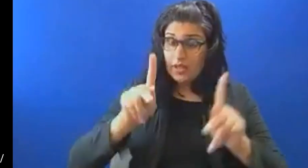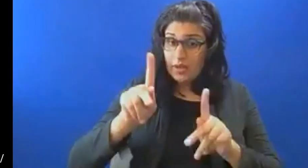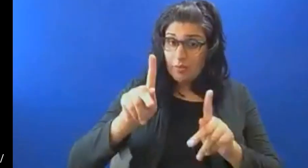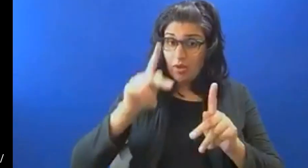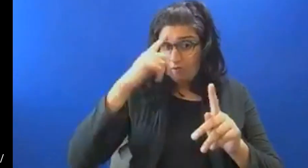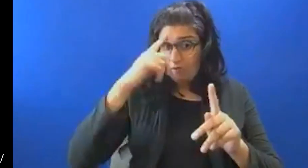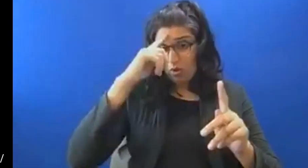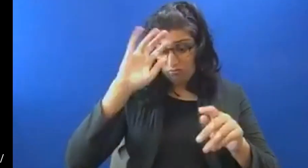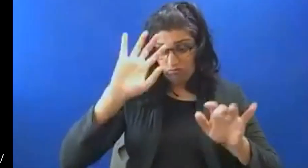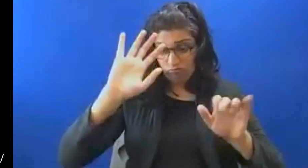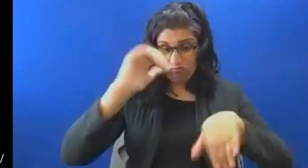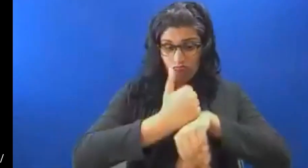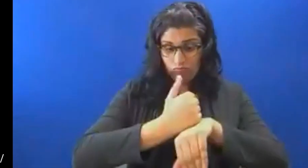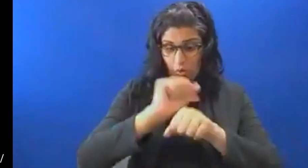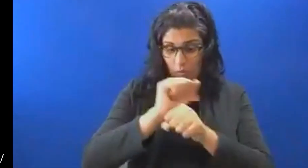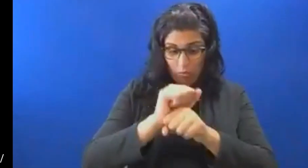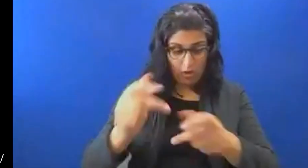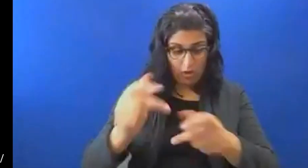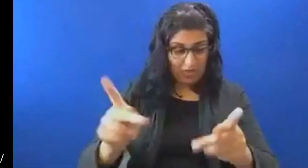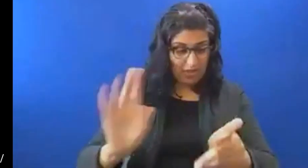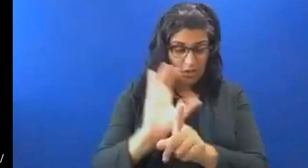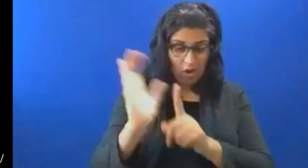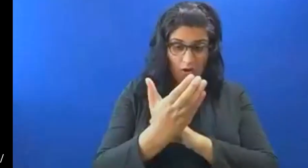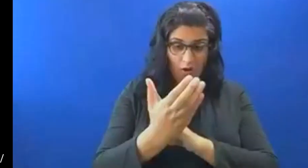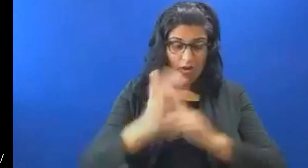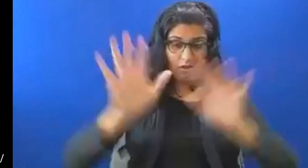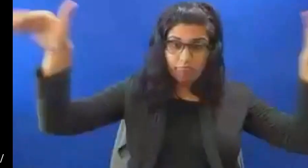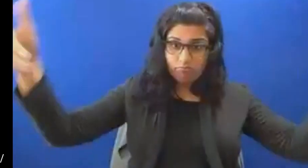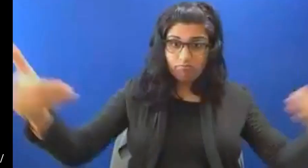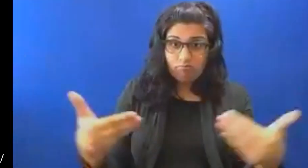culture that's meaningfully welcoming to the disability community?